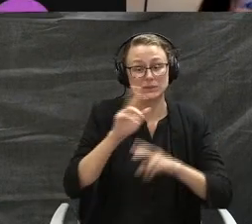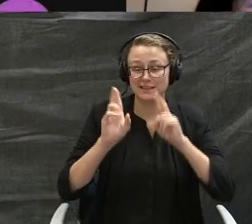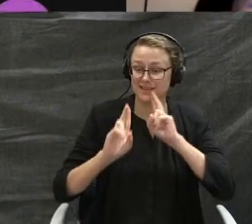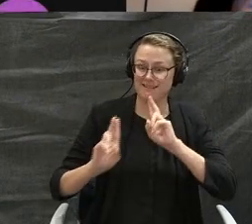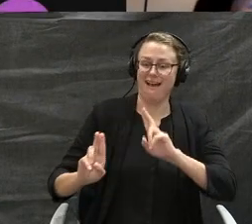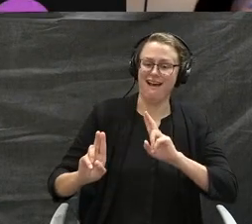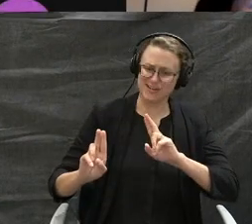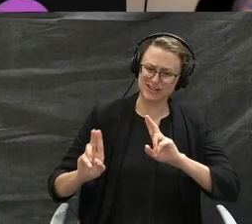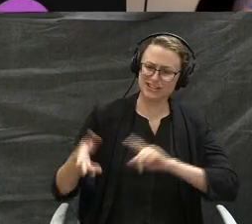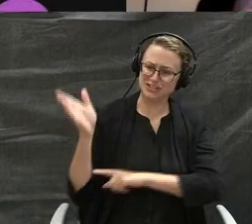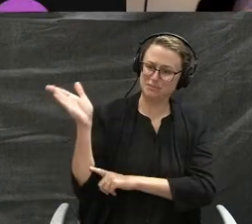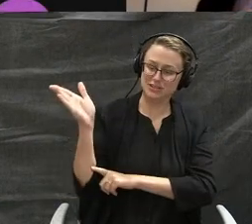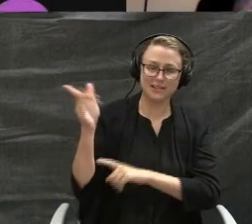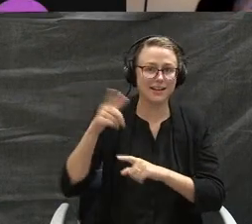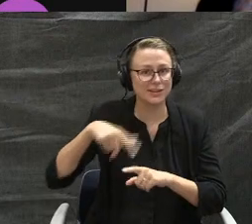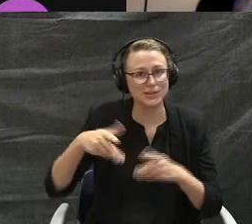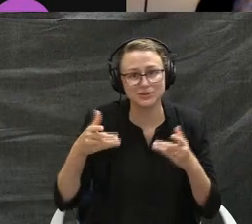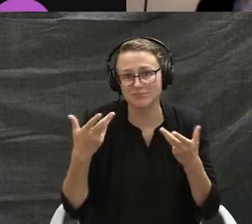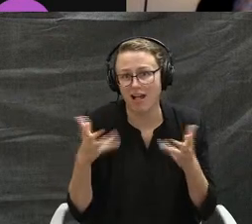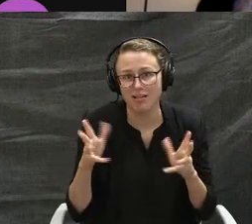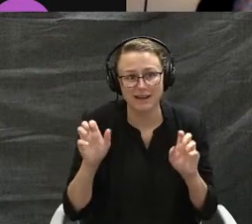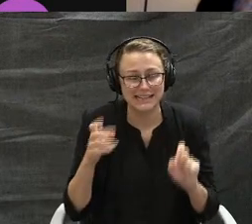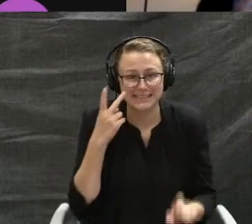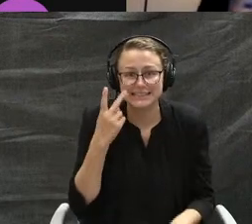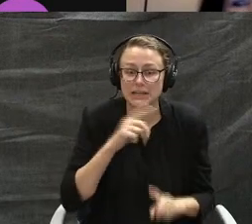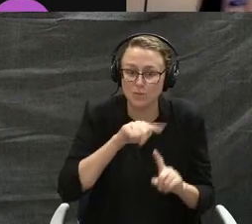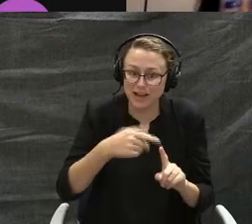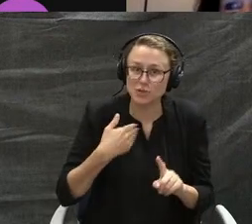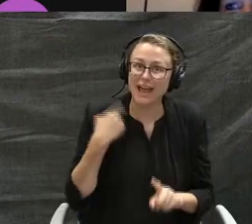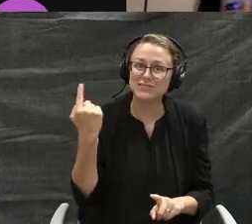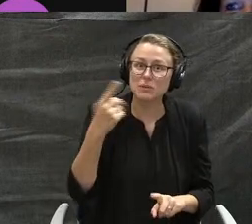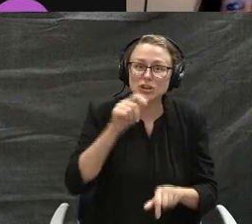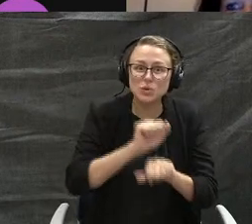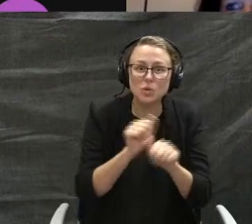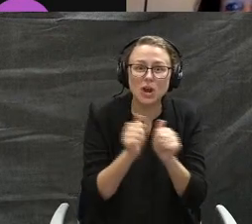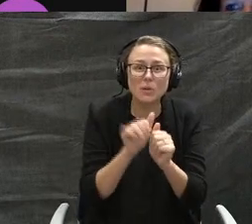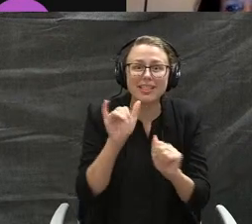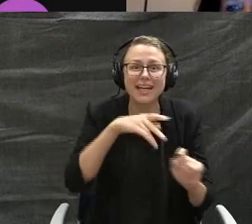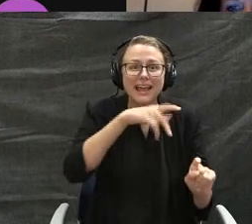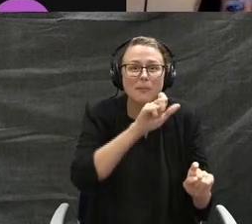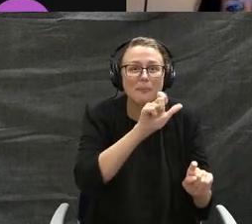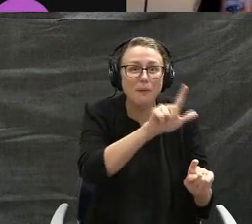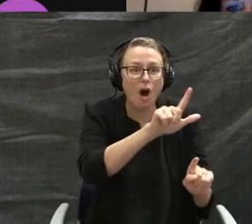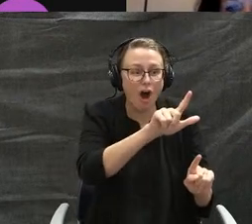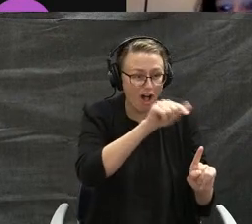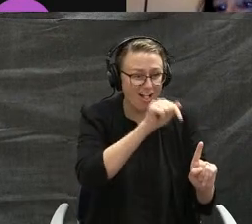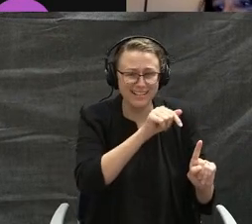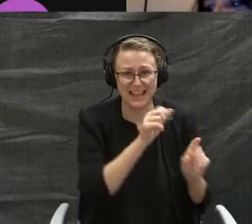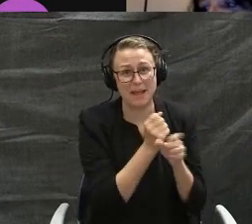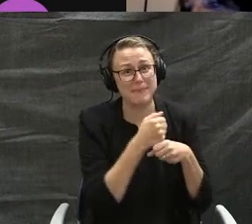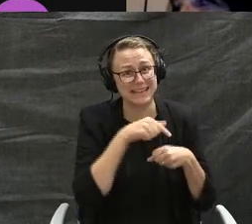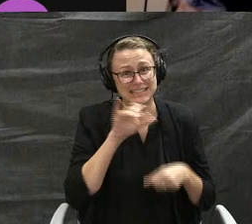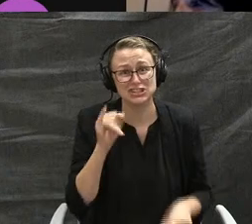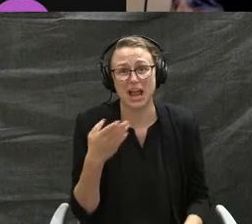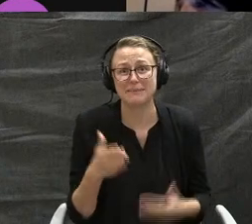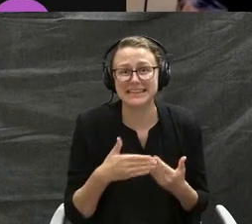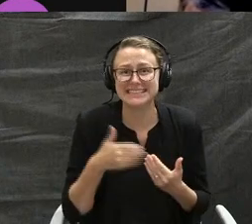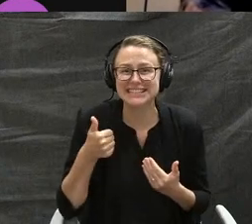as you can see, when when you have somebody that you work with, like Paul, it makes this job alot easier. So I'm sure all